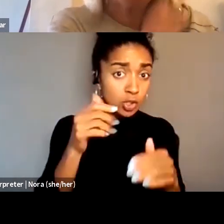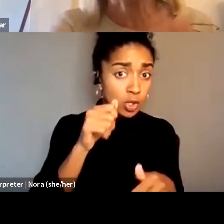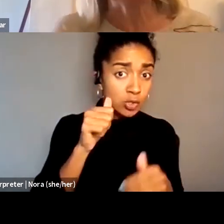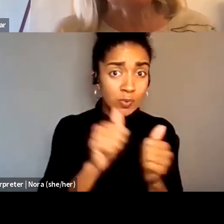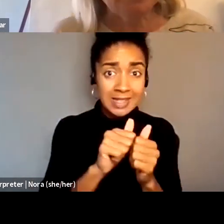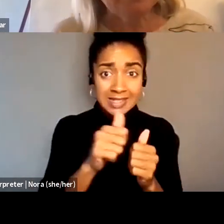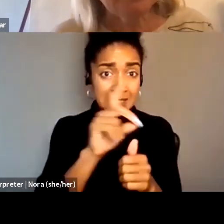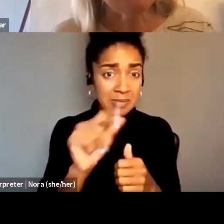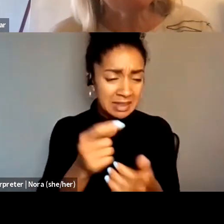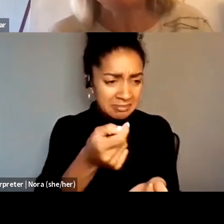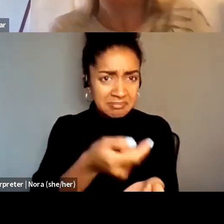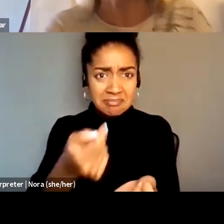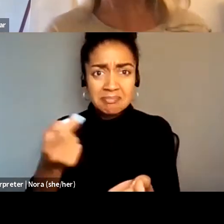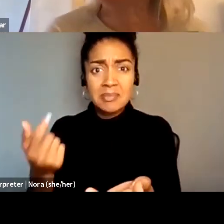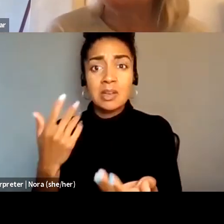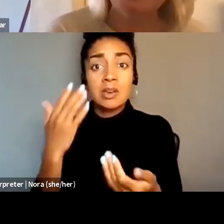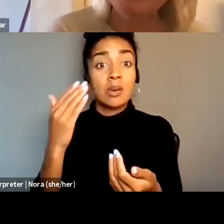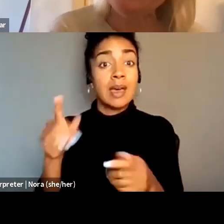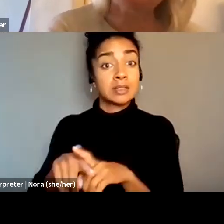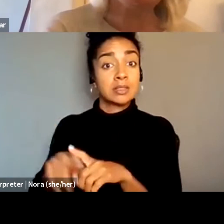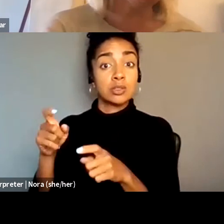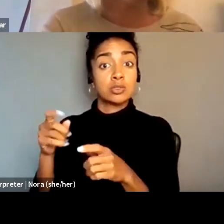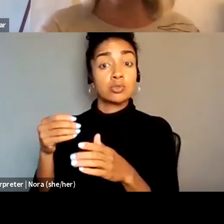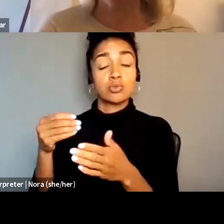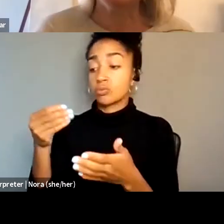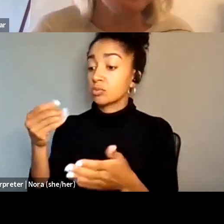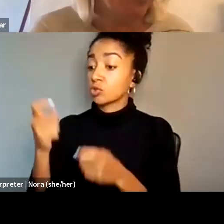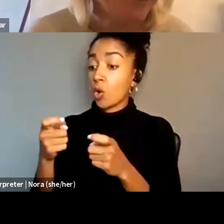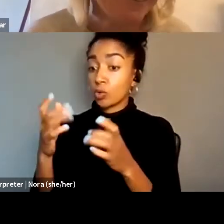this is always a challenge, it does cost more money and we have to recognize it does,